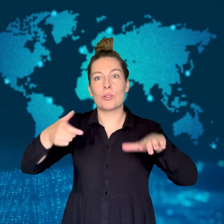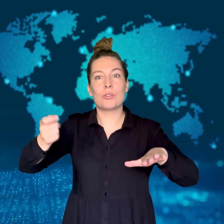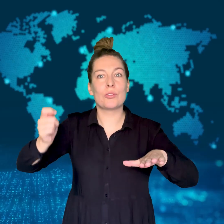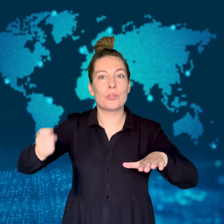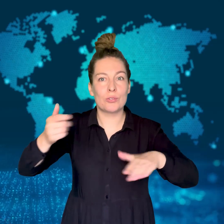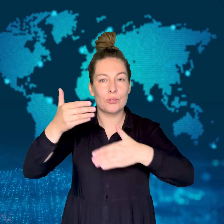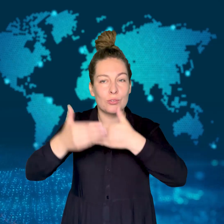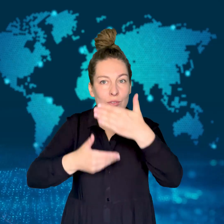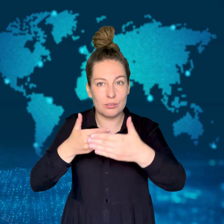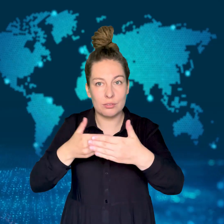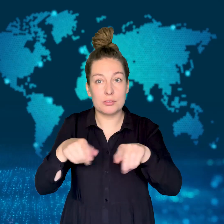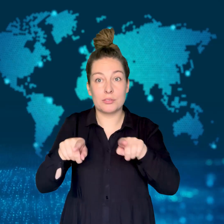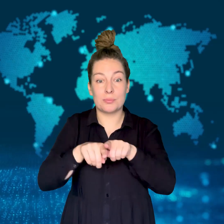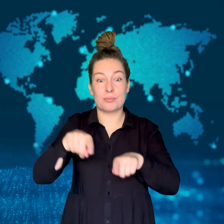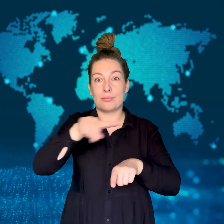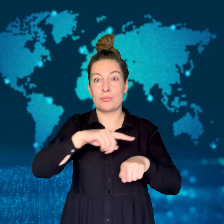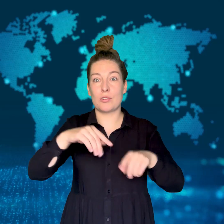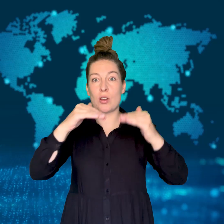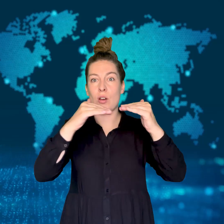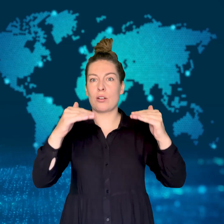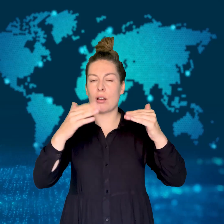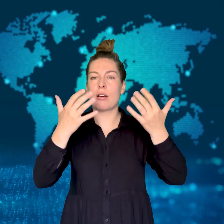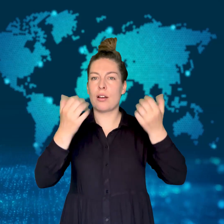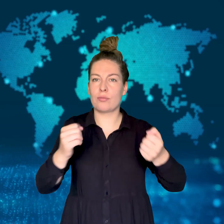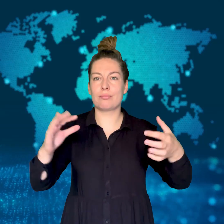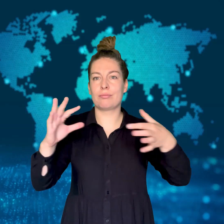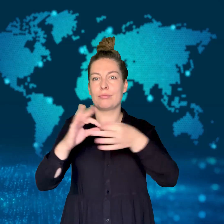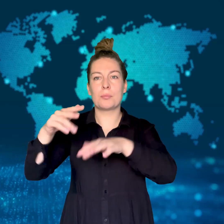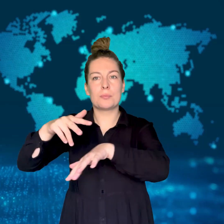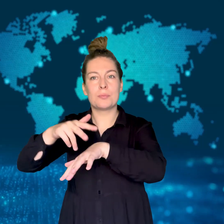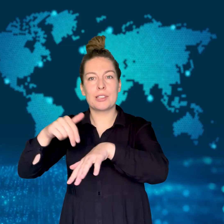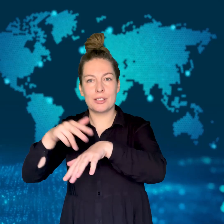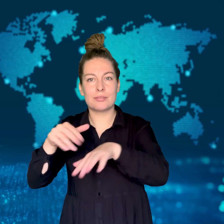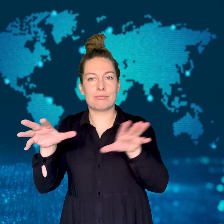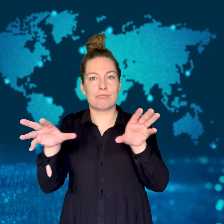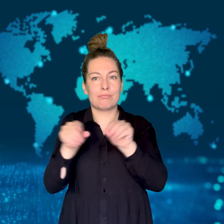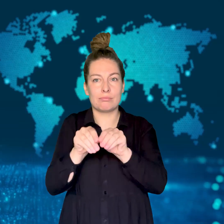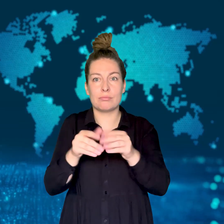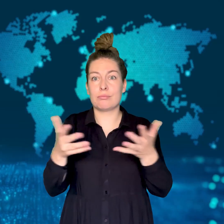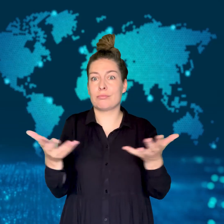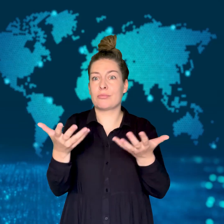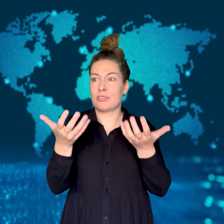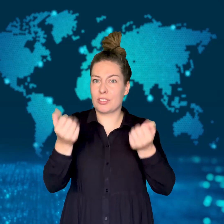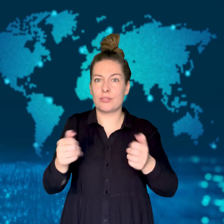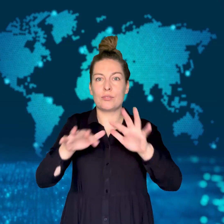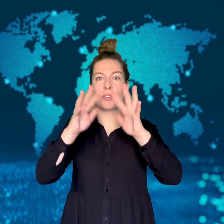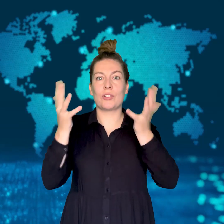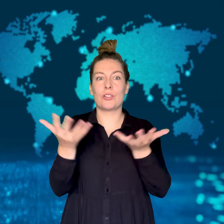The organization claims to be a protector of human traffic victims,